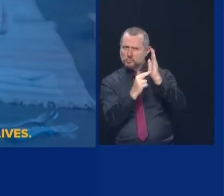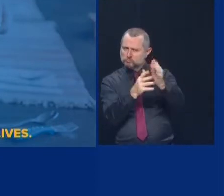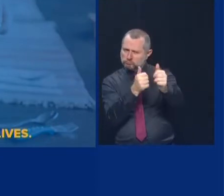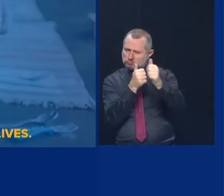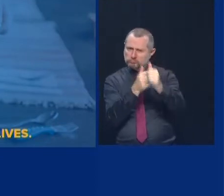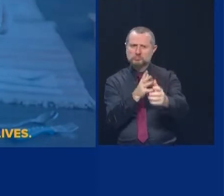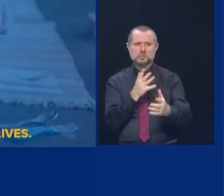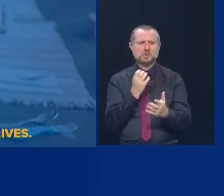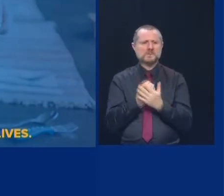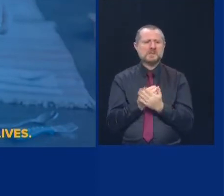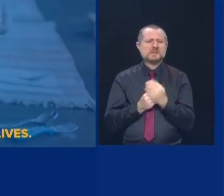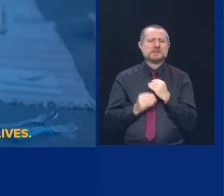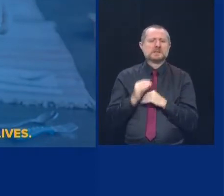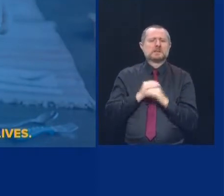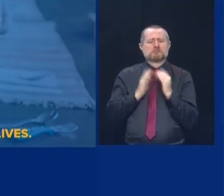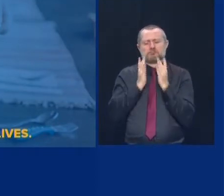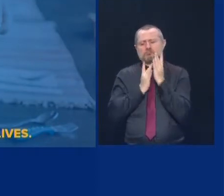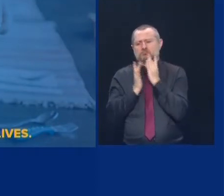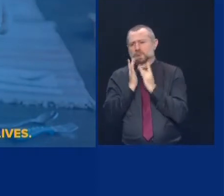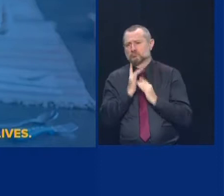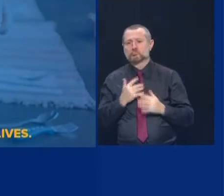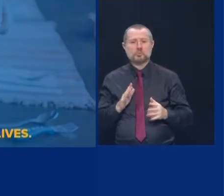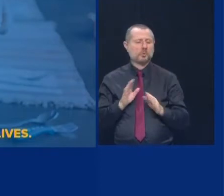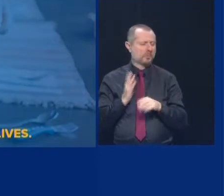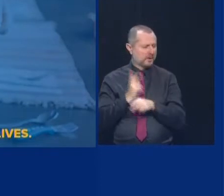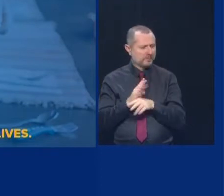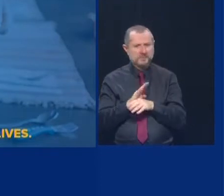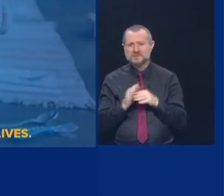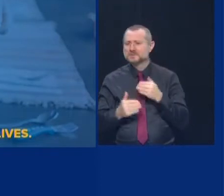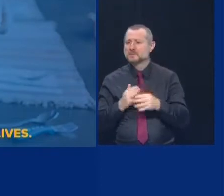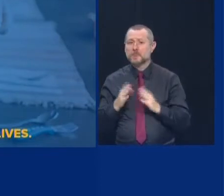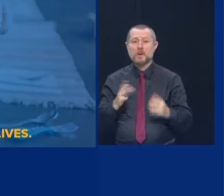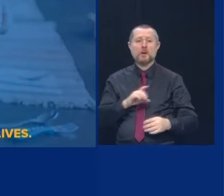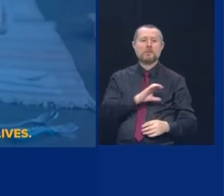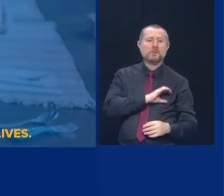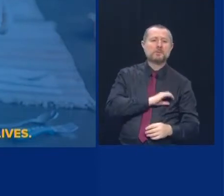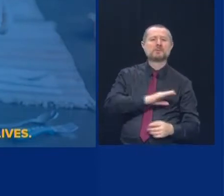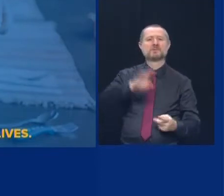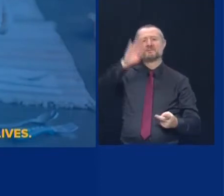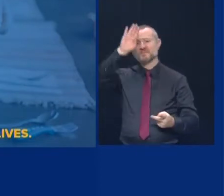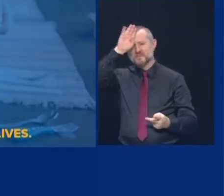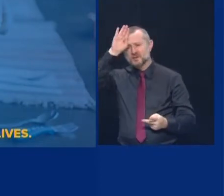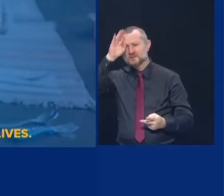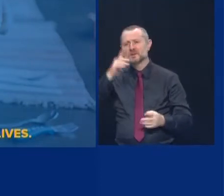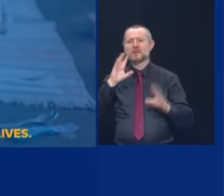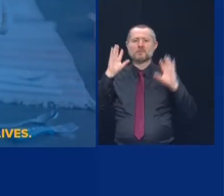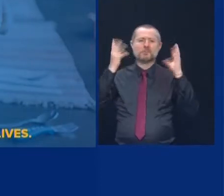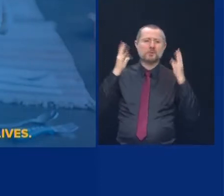EVERY RESTAURANT OWNER, BUSINESS OWNER, BAR OWNER WHO LIVED BY THE RULES AND WHO SUFFERED ECONOMICALLY TO KEEP THEIR